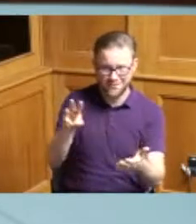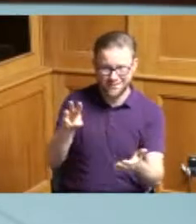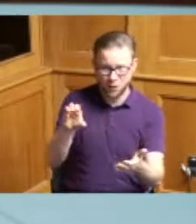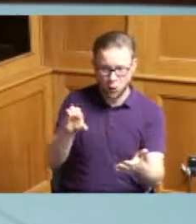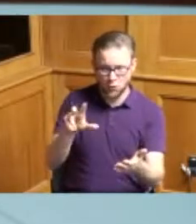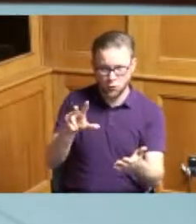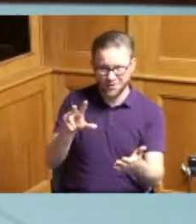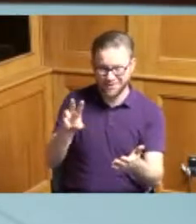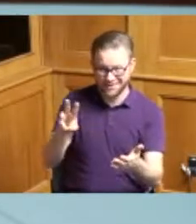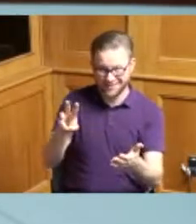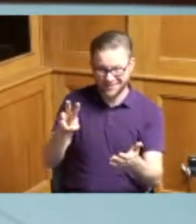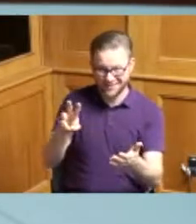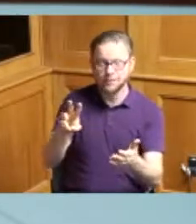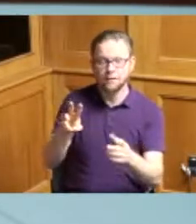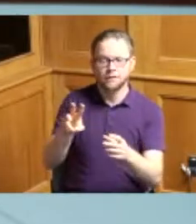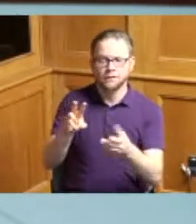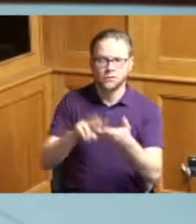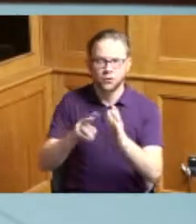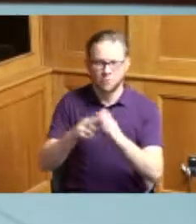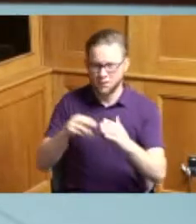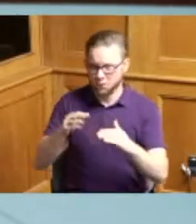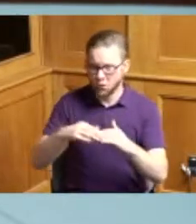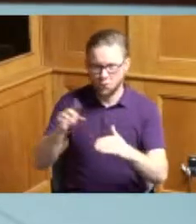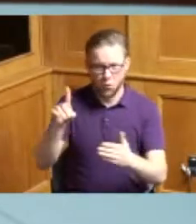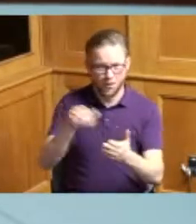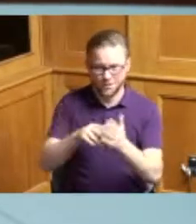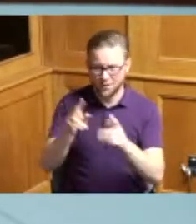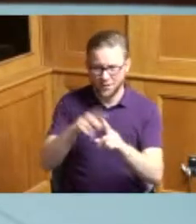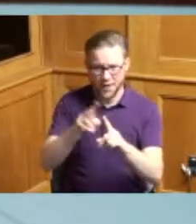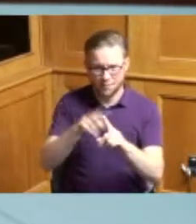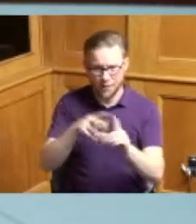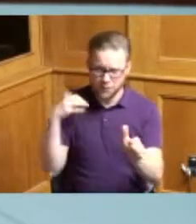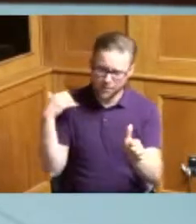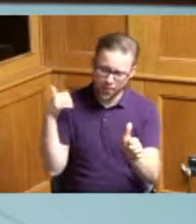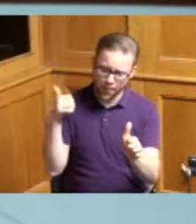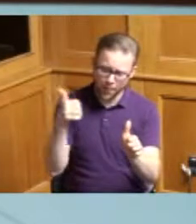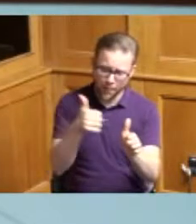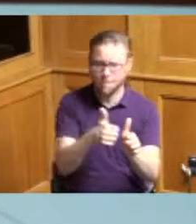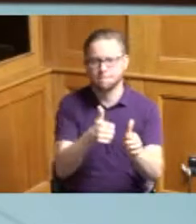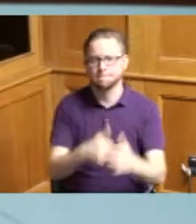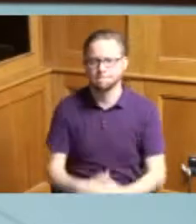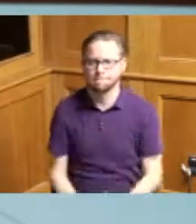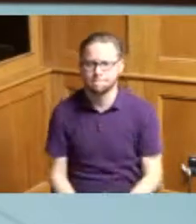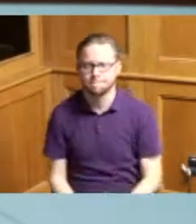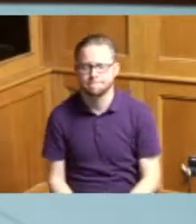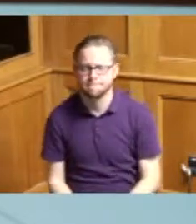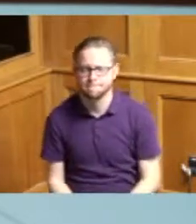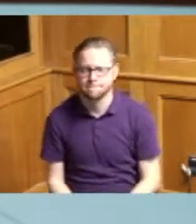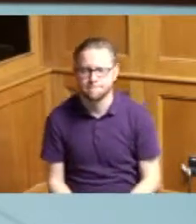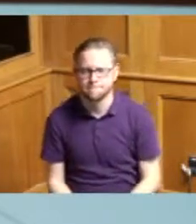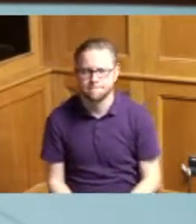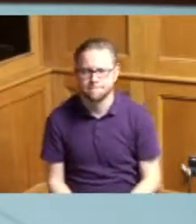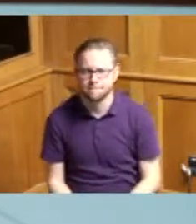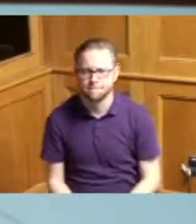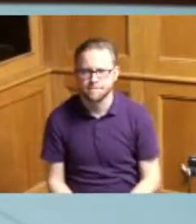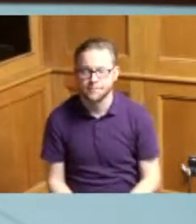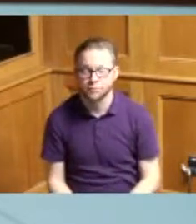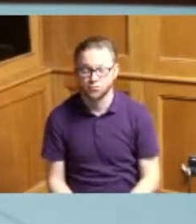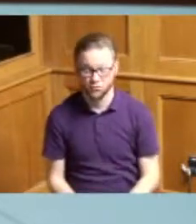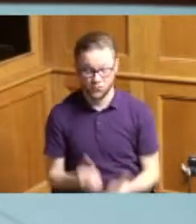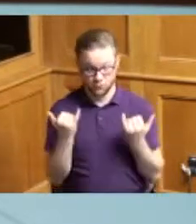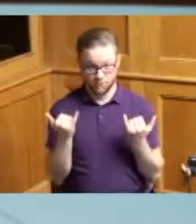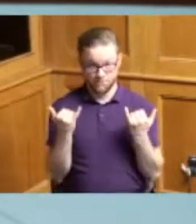over a thousand applications reduction in that time at this moment we're processing applications